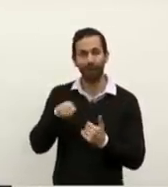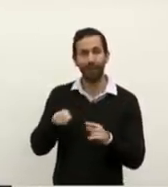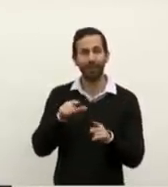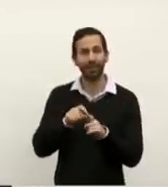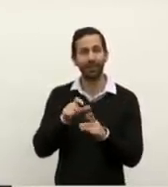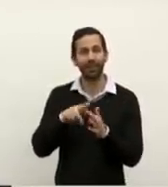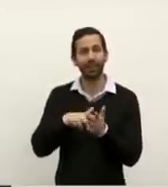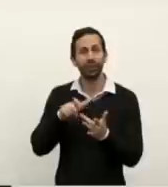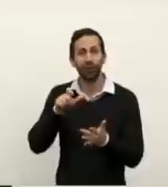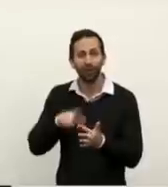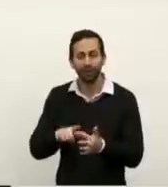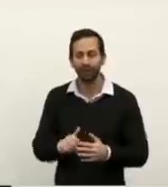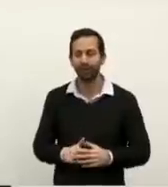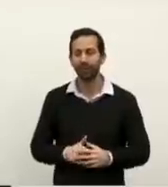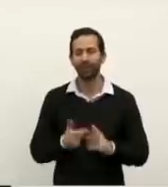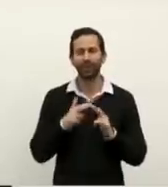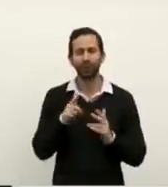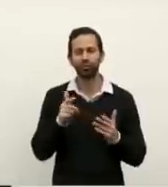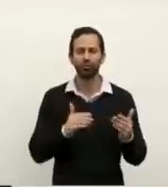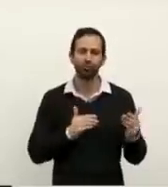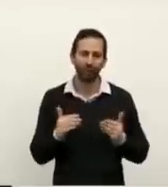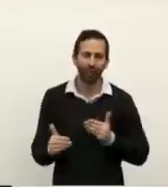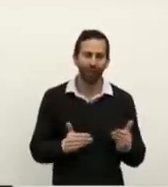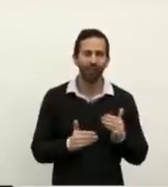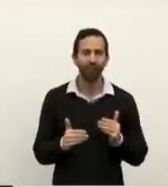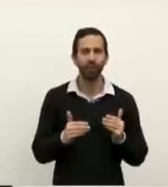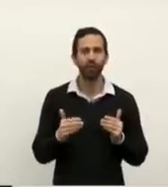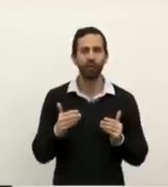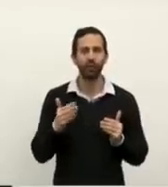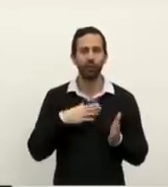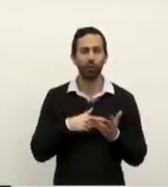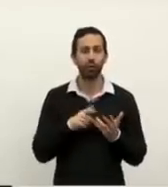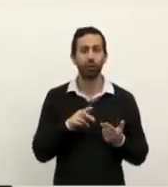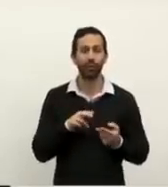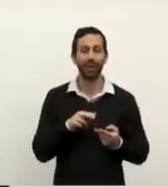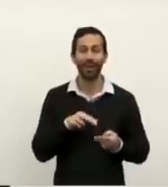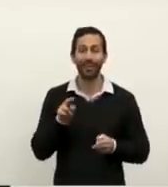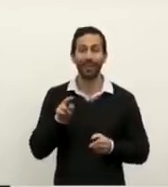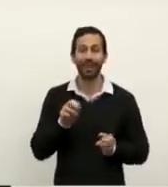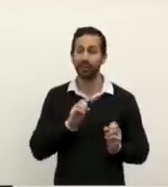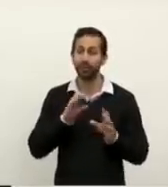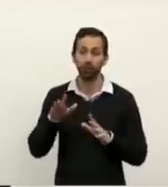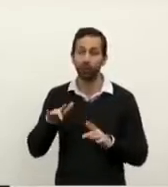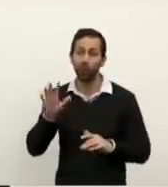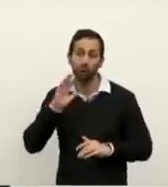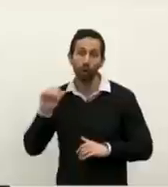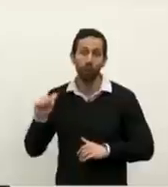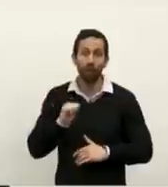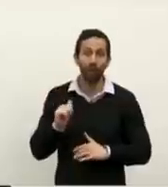if you're struggling and you want to escalate that issue, that you haven't heard back or something 's not gone on,